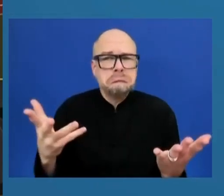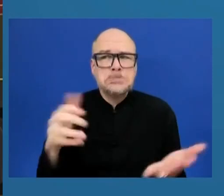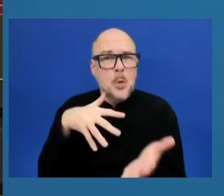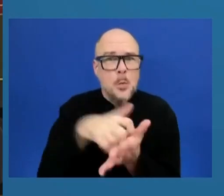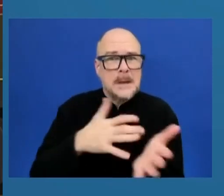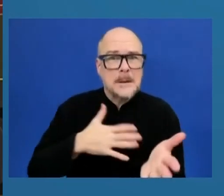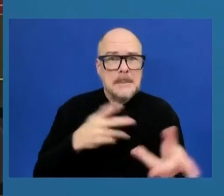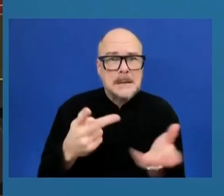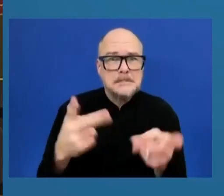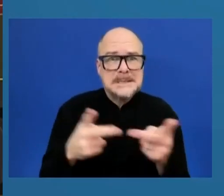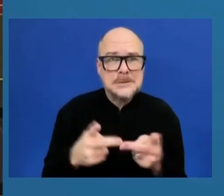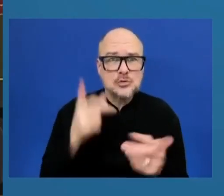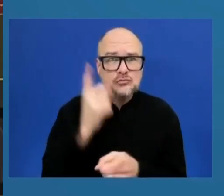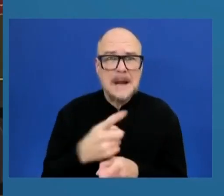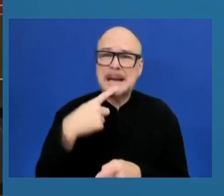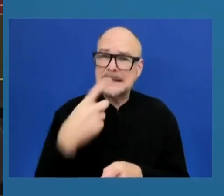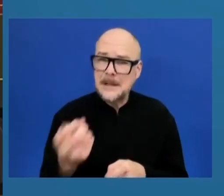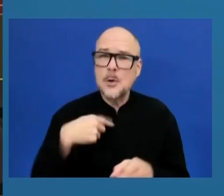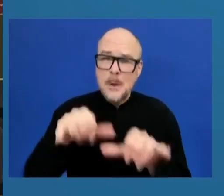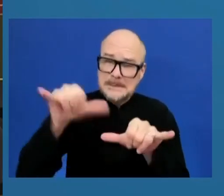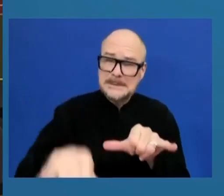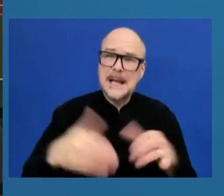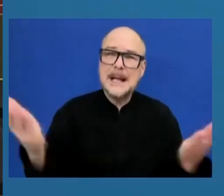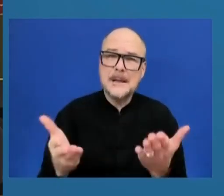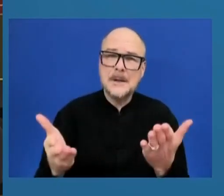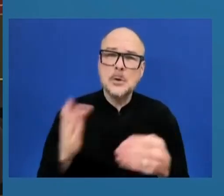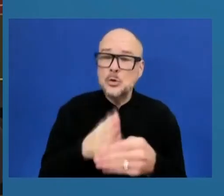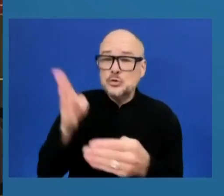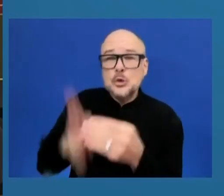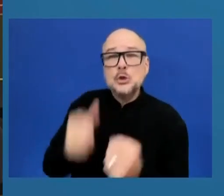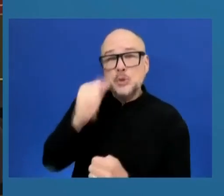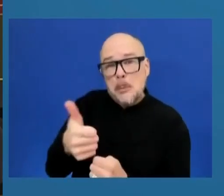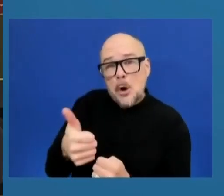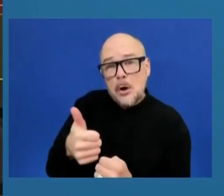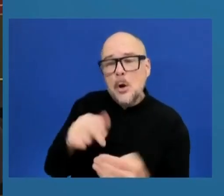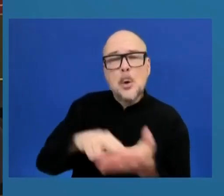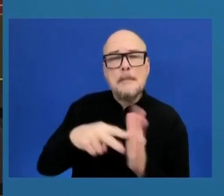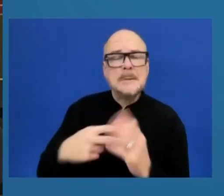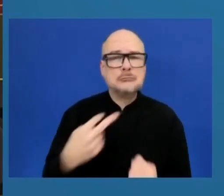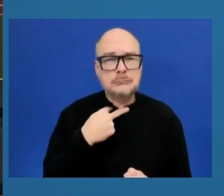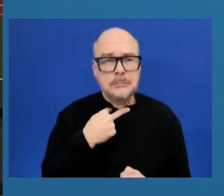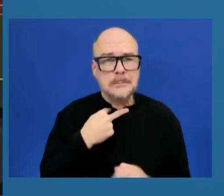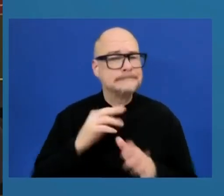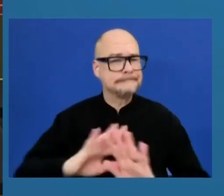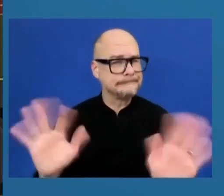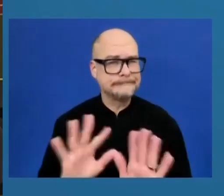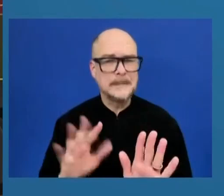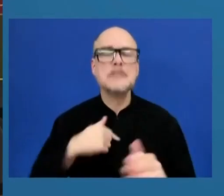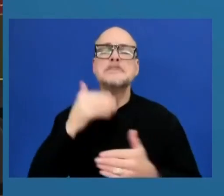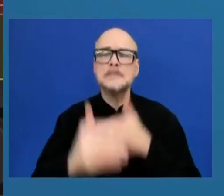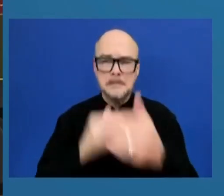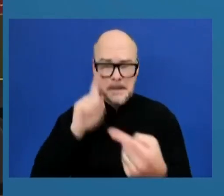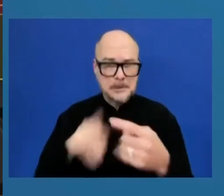If I tell you I'm I'm done tomorrow, then it all comes to a screeching halt. I want to continue the process until we're done. That's, that's all I'm gonna do.